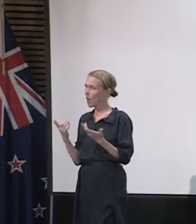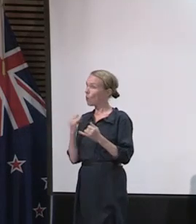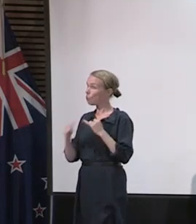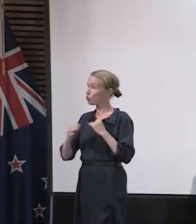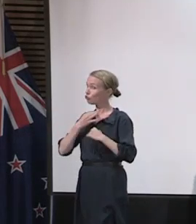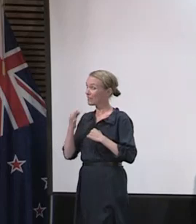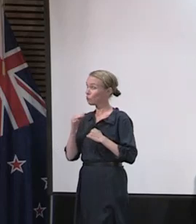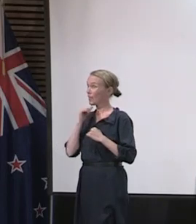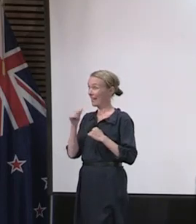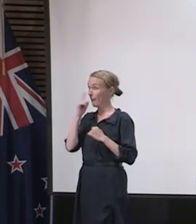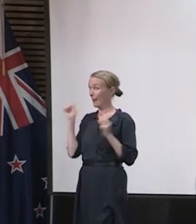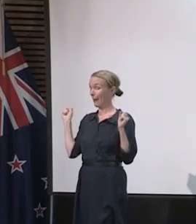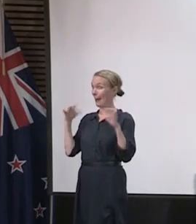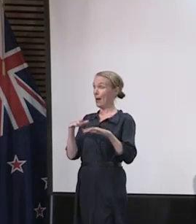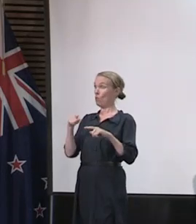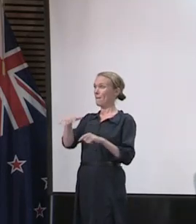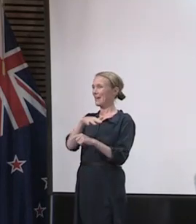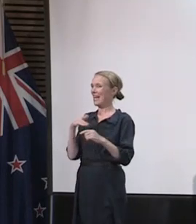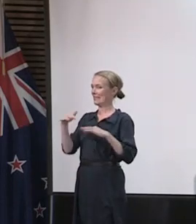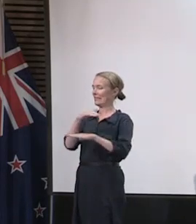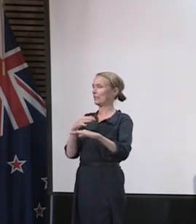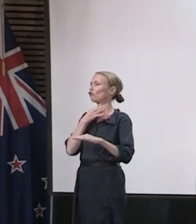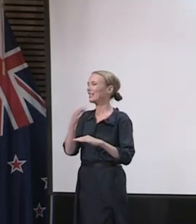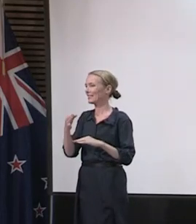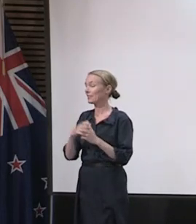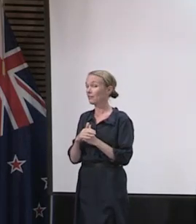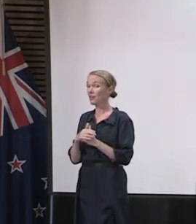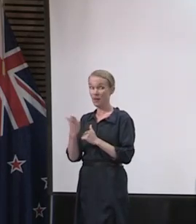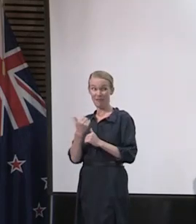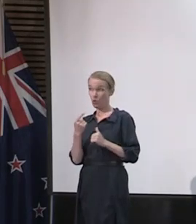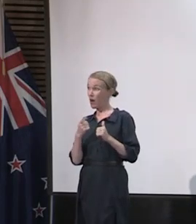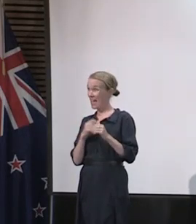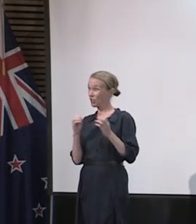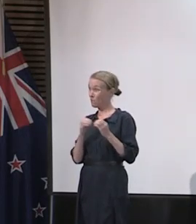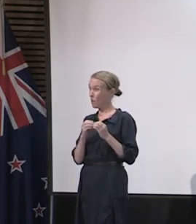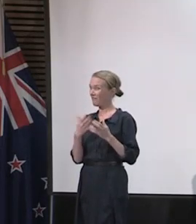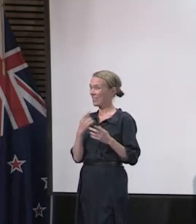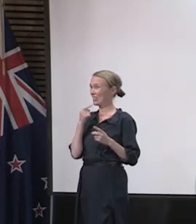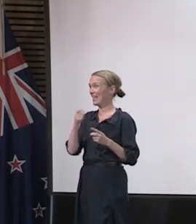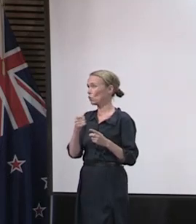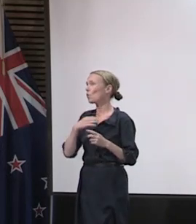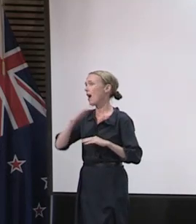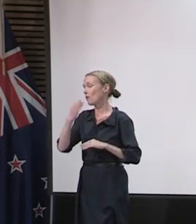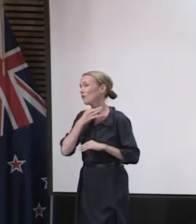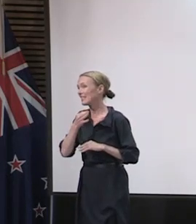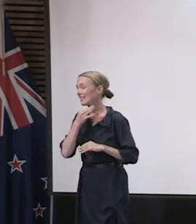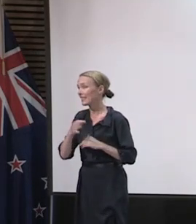places where we're all congregating the. That is the consistency Dr Bloomfield spoke about. You will see